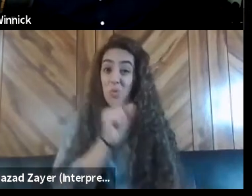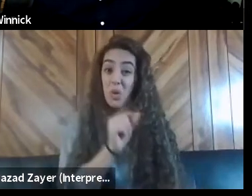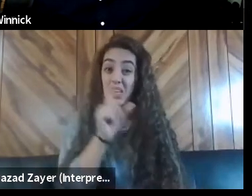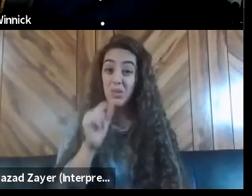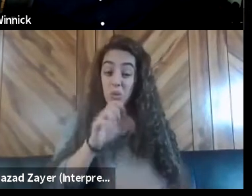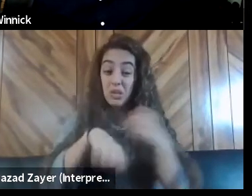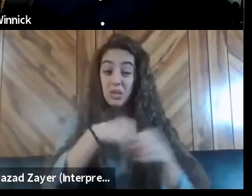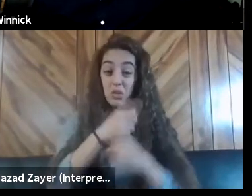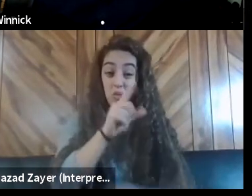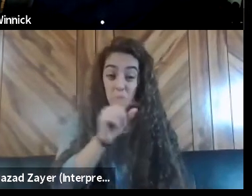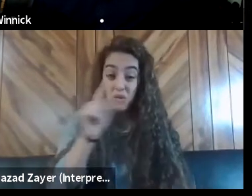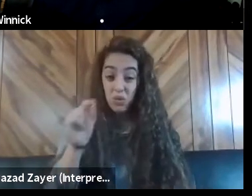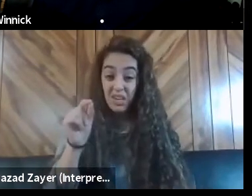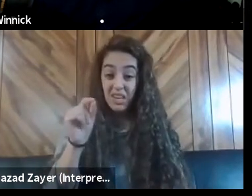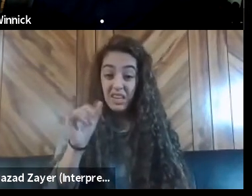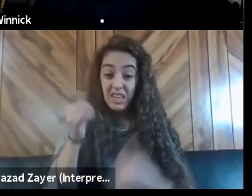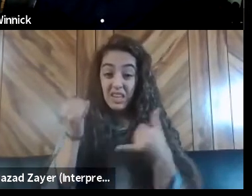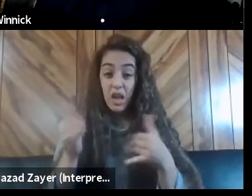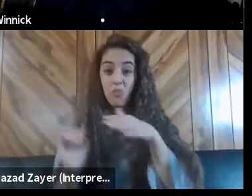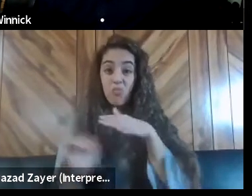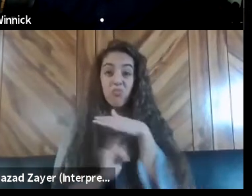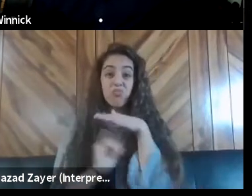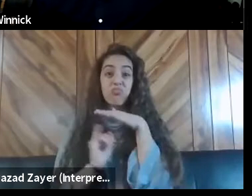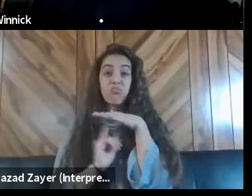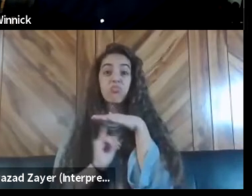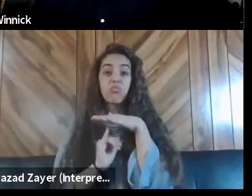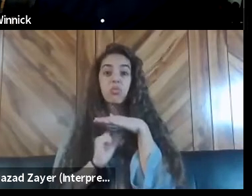quarantined. And I was telling him, okay, you can't touch